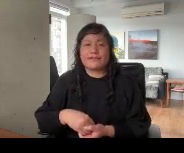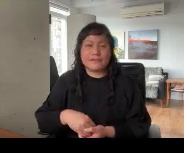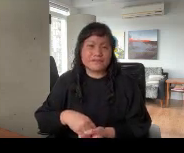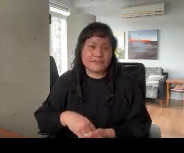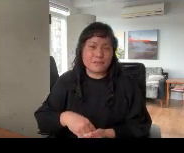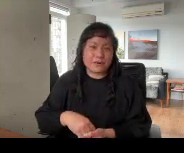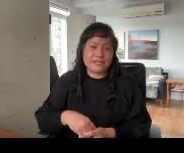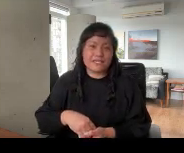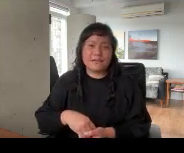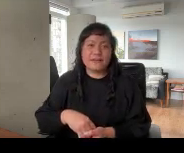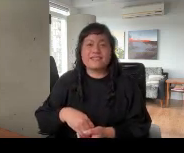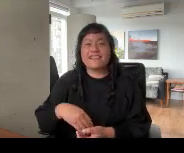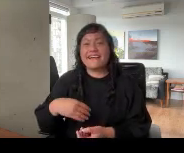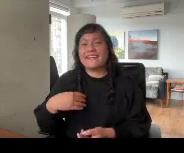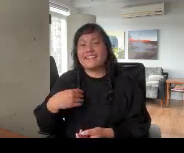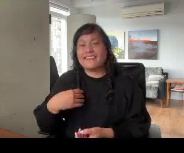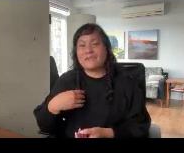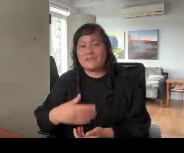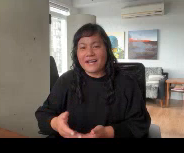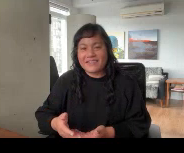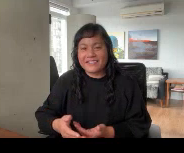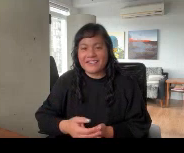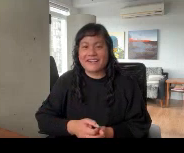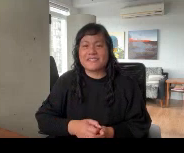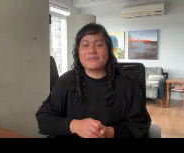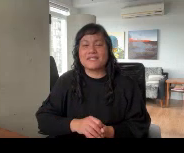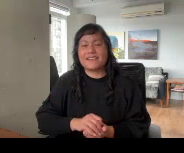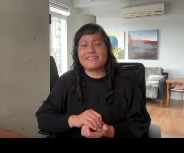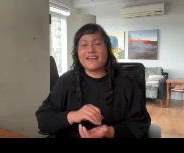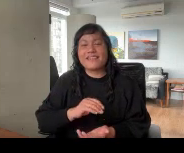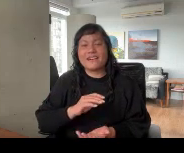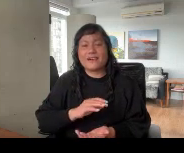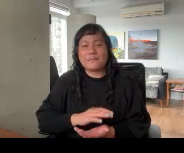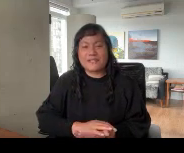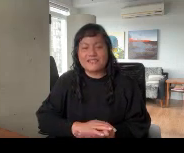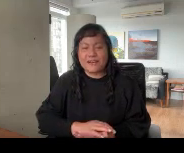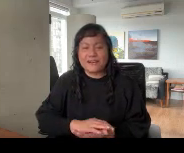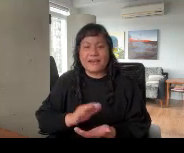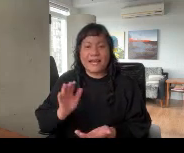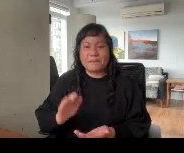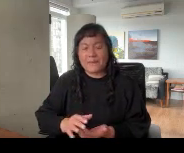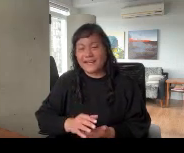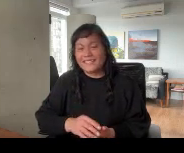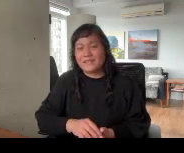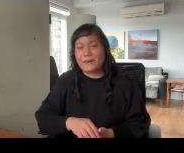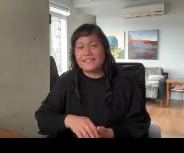on our centrally supported CMS and another 500 custom sites that are administrated and managed